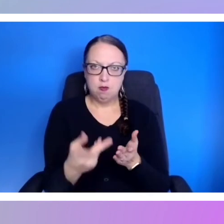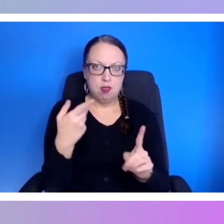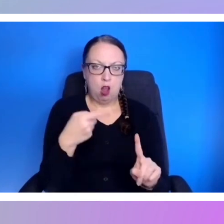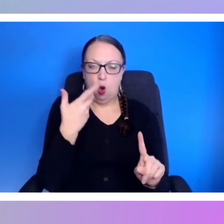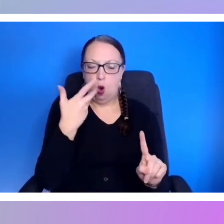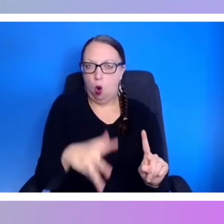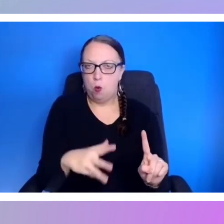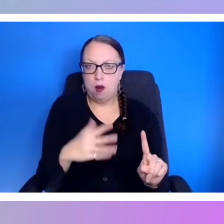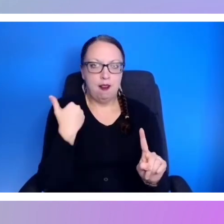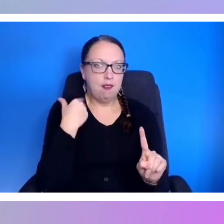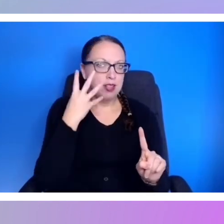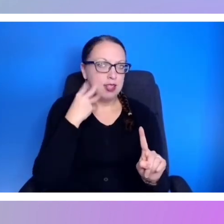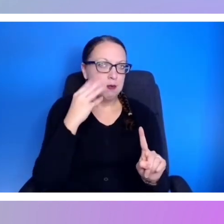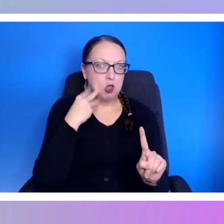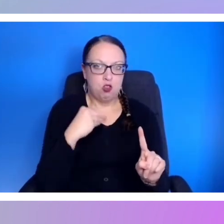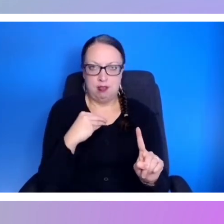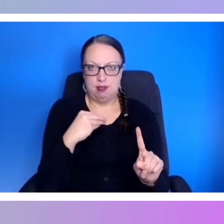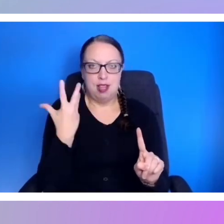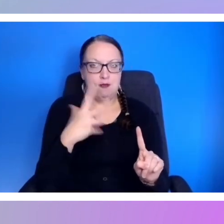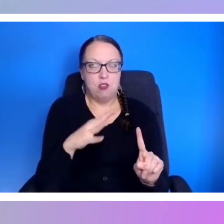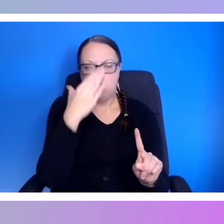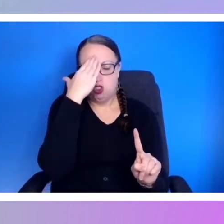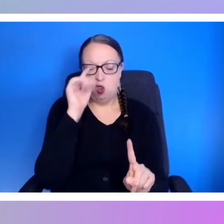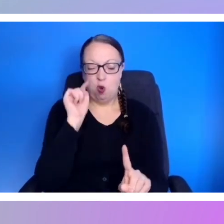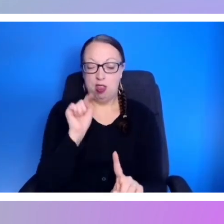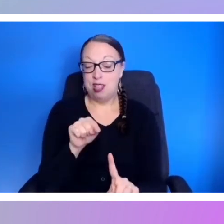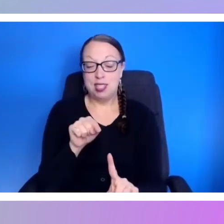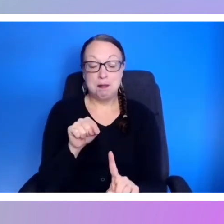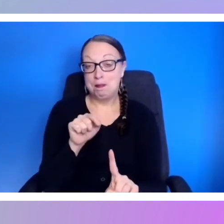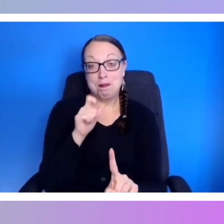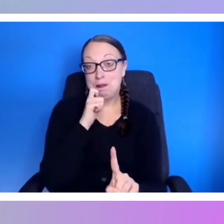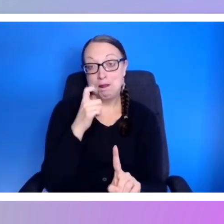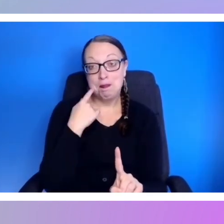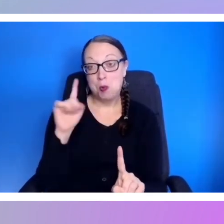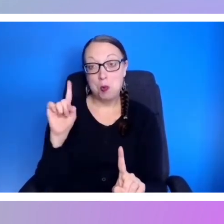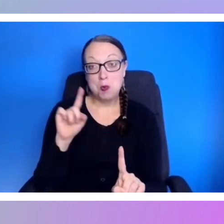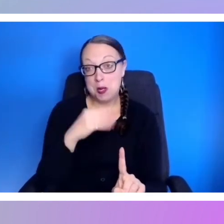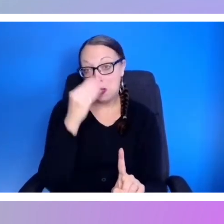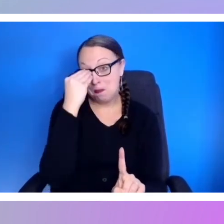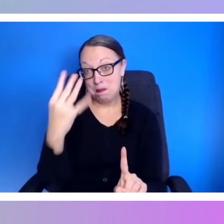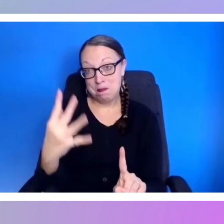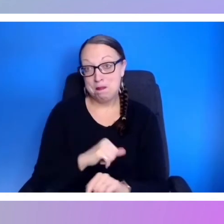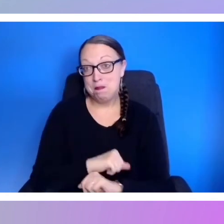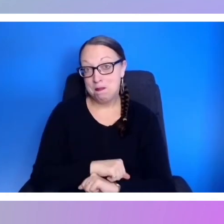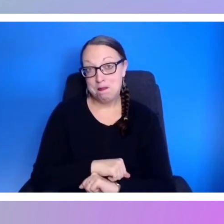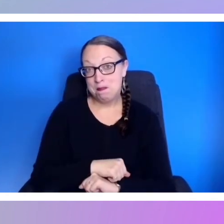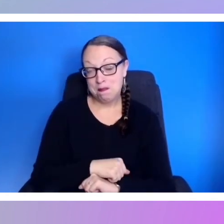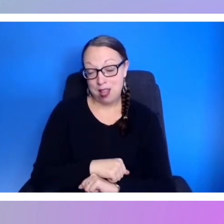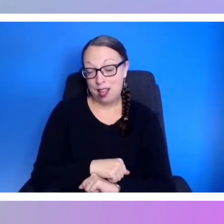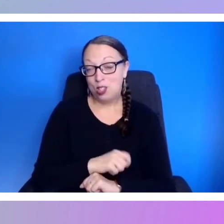some research today with a client with the assistive technology users are flagging up that in a functional project